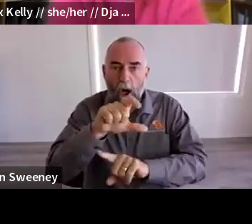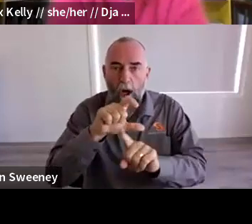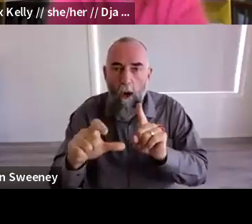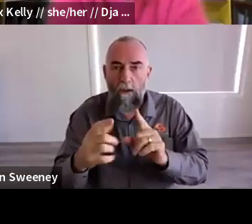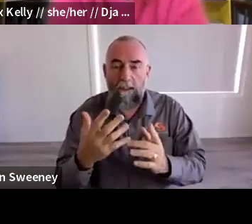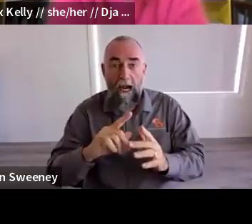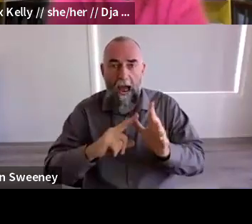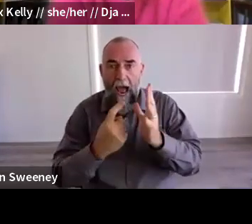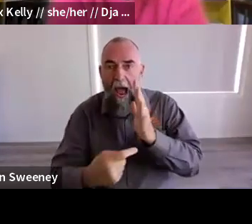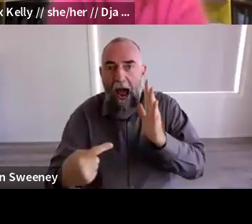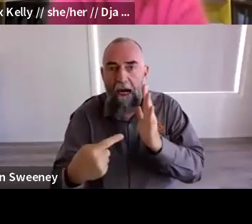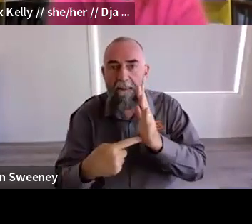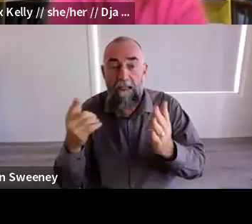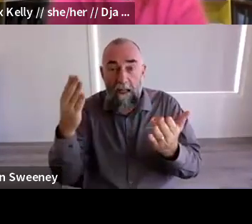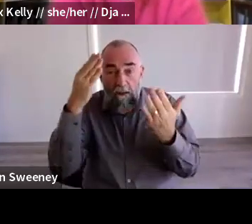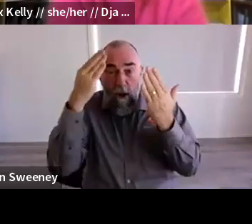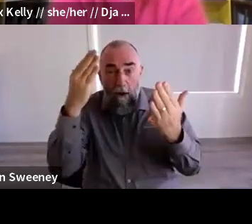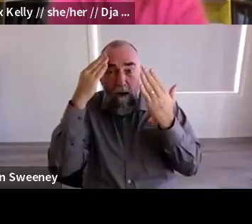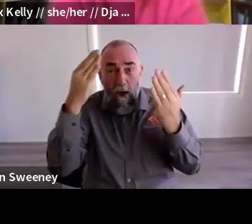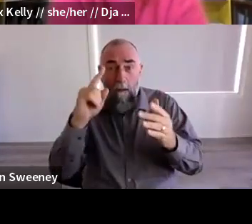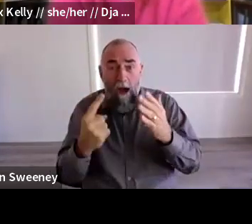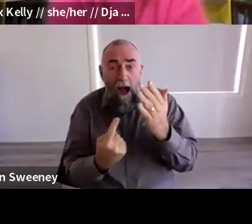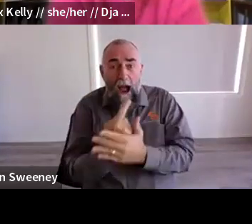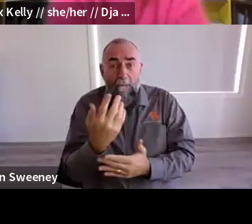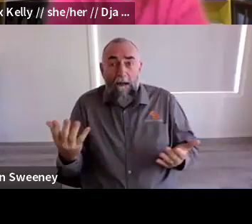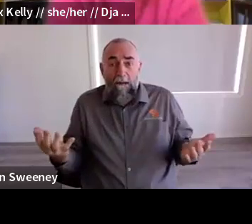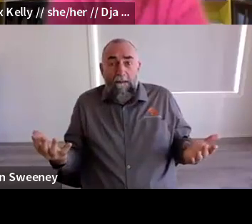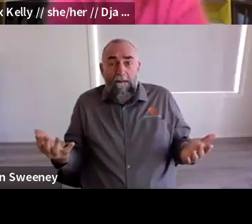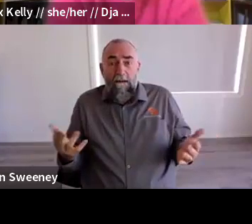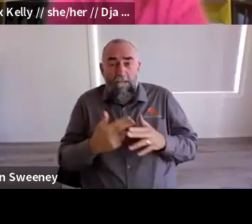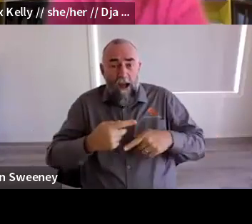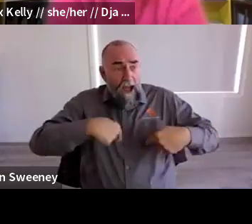damage to our land and our culture and to our ability to create our artworks,